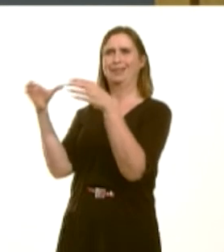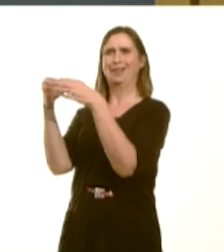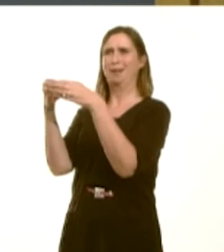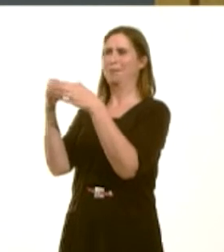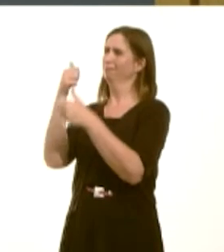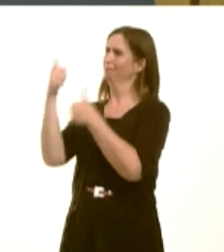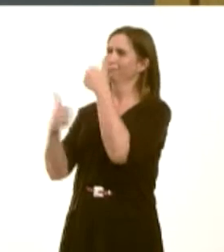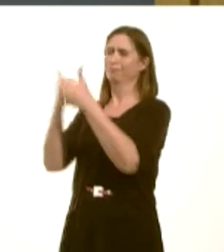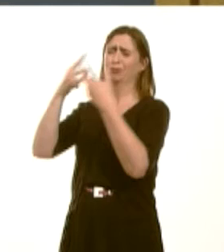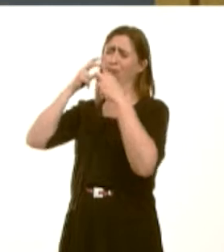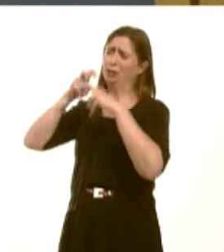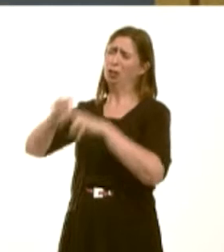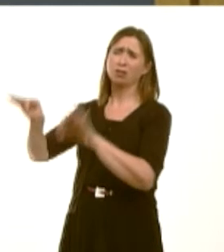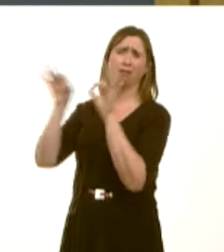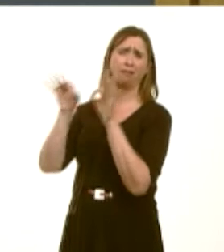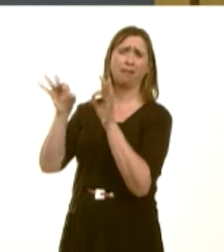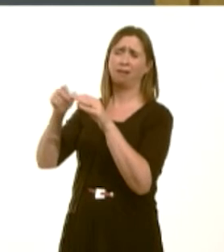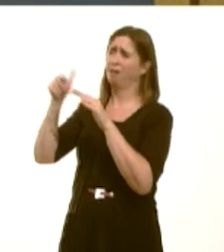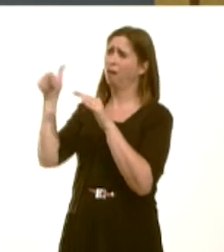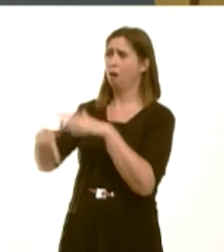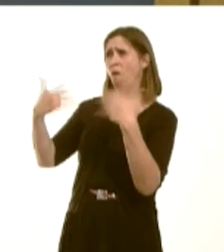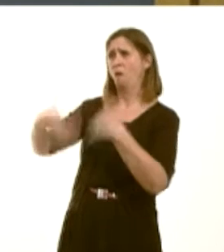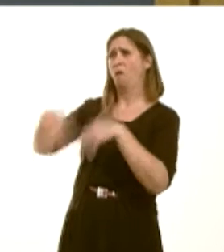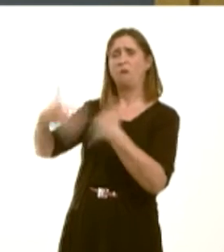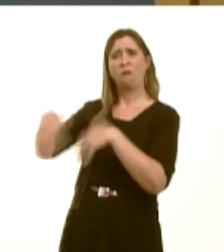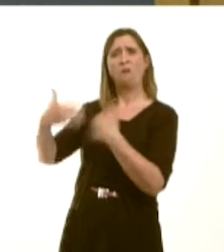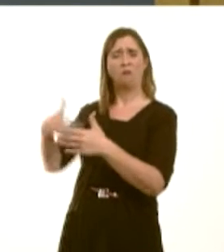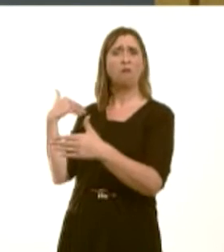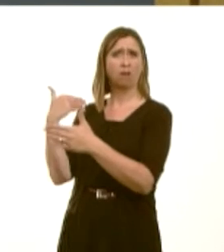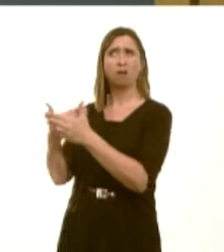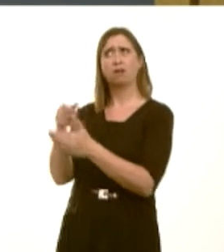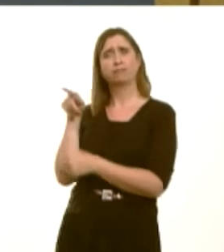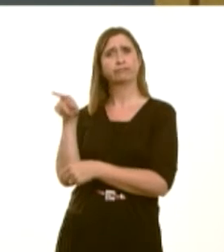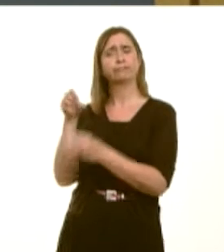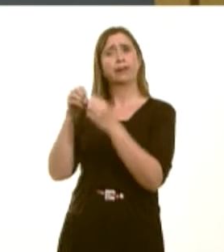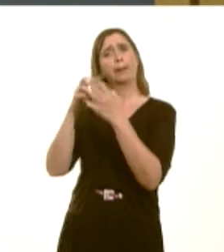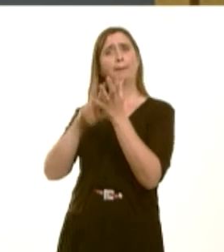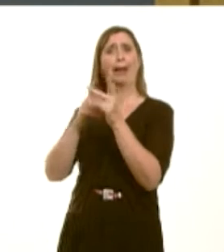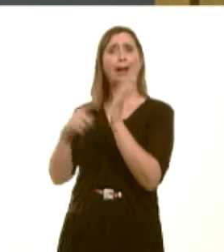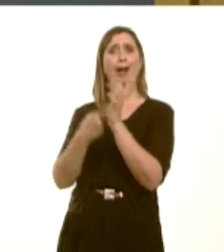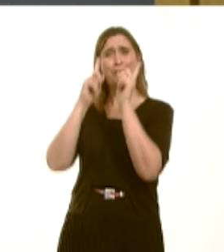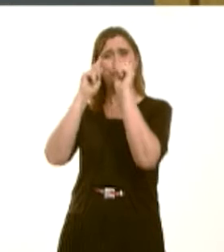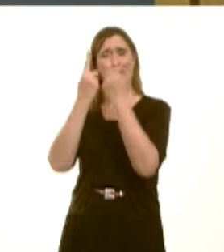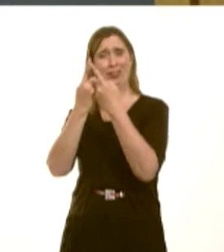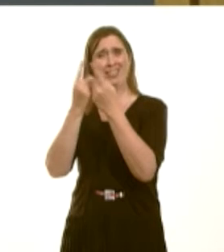research thatís been done over the past few years from the Bangor University centre in Menai Bridge in my constituency?